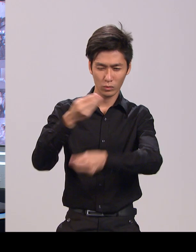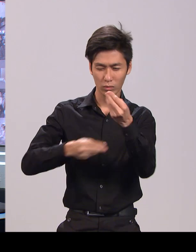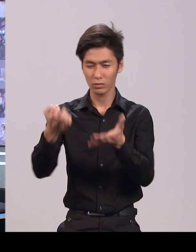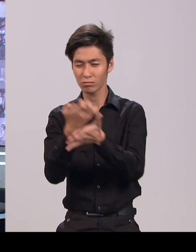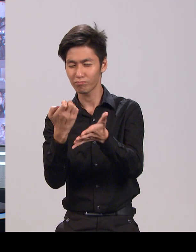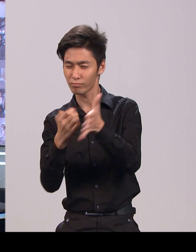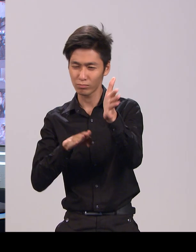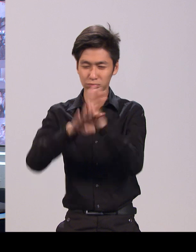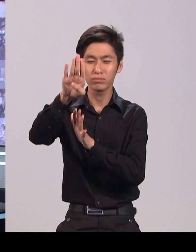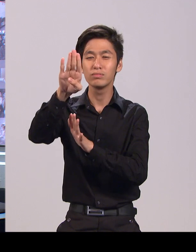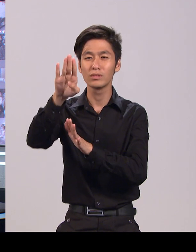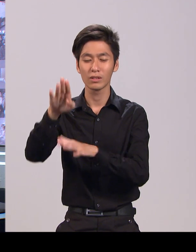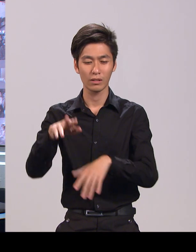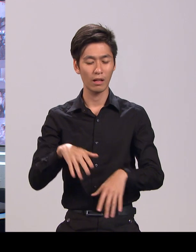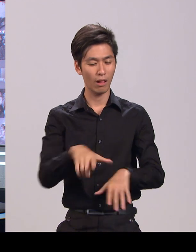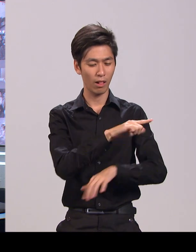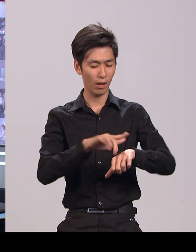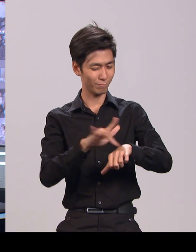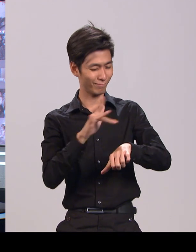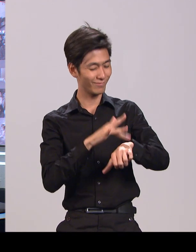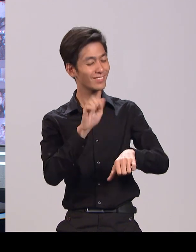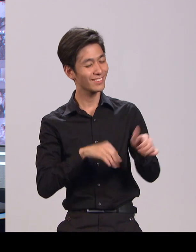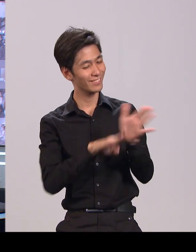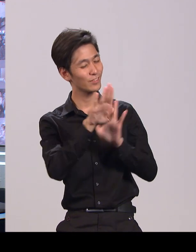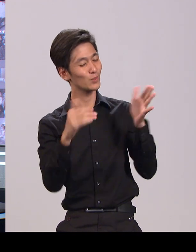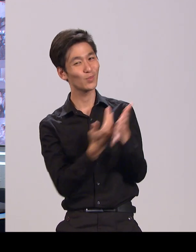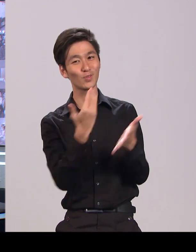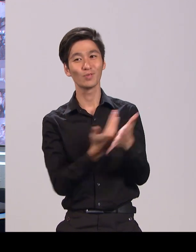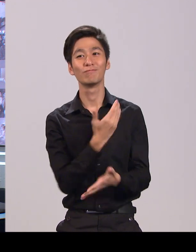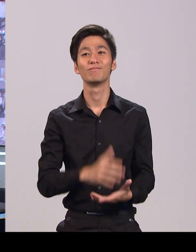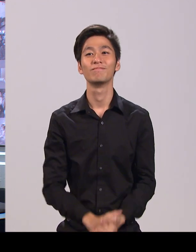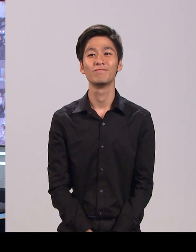Freeing up land to be redeveloped into the Greater Southern Waterfront City.